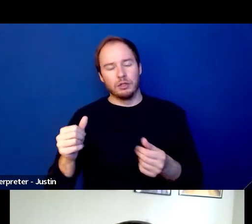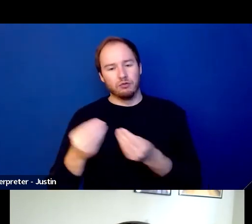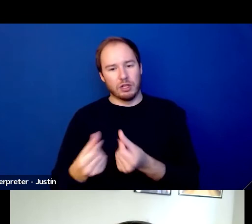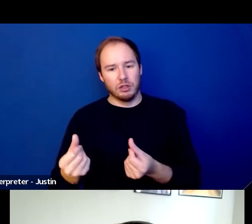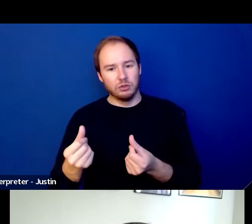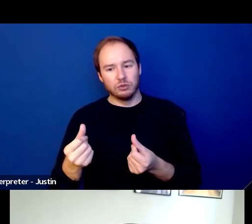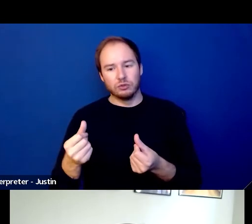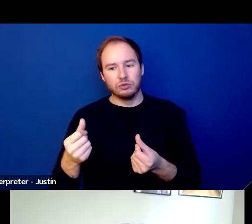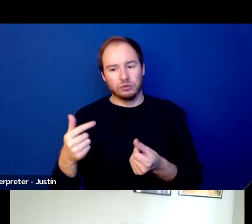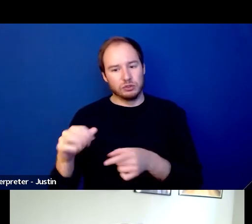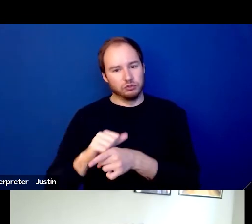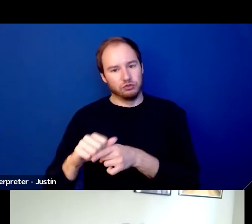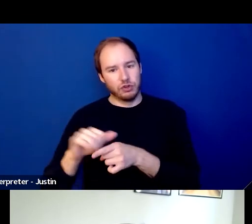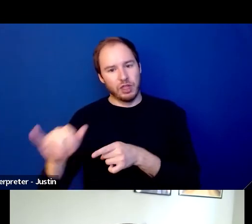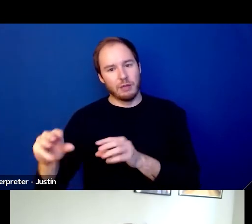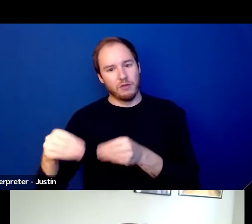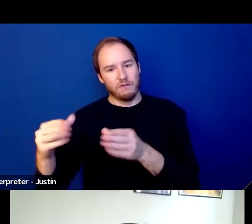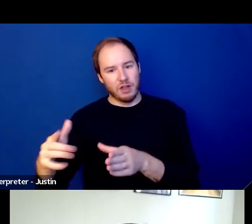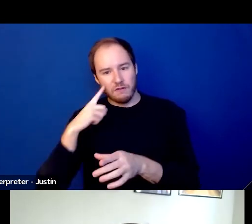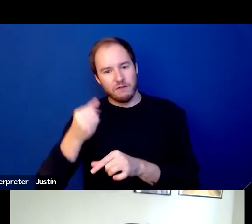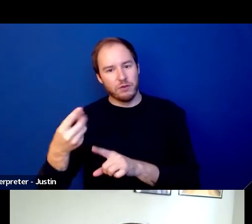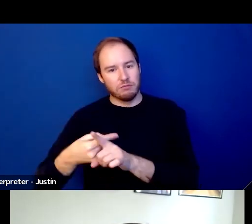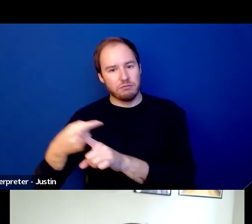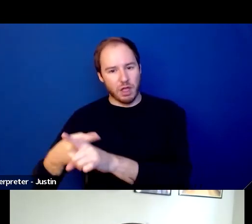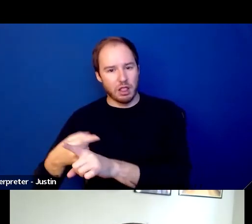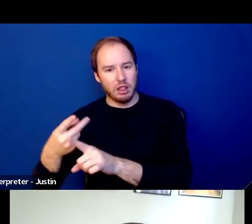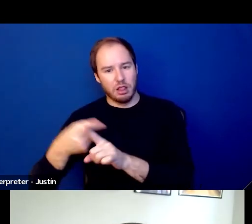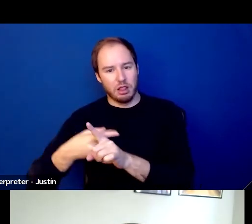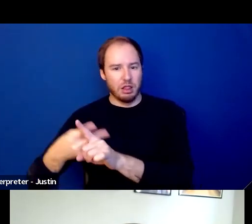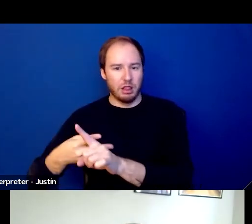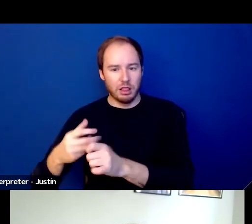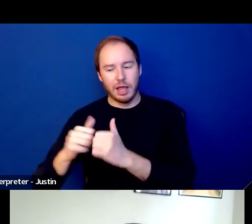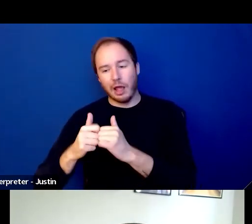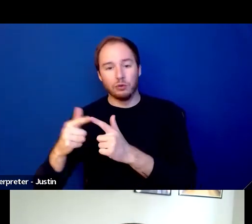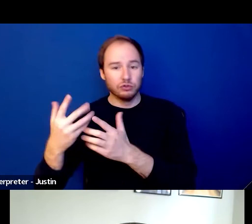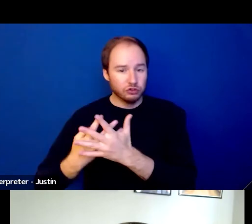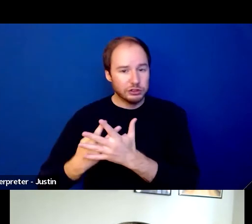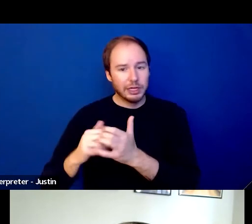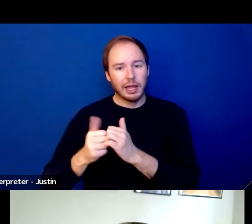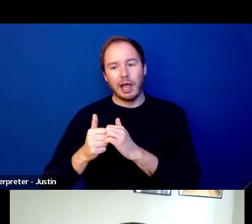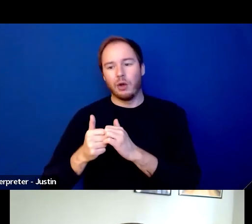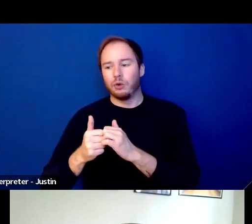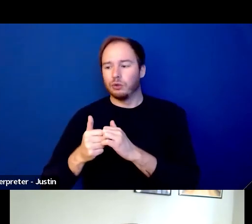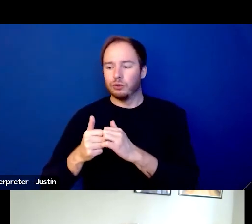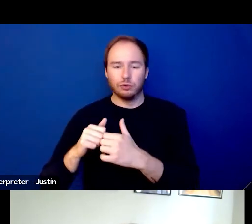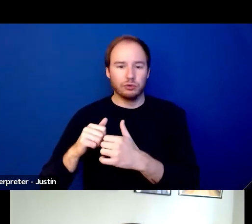we had them train that provider for a couple months on how do you screen, how do you properly address the people's needs